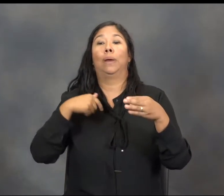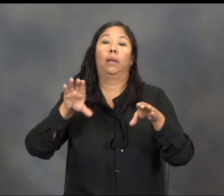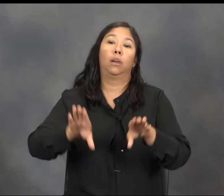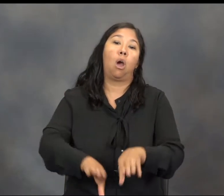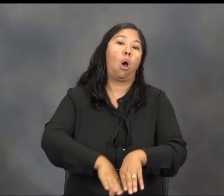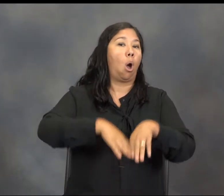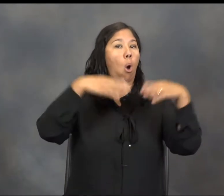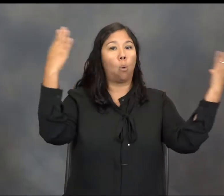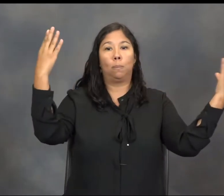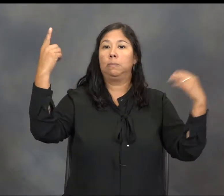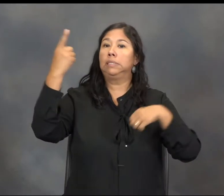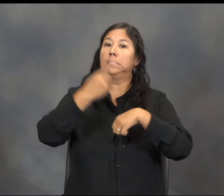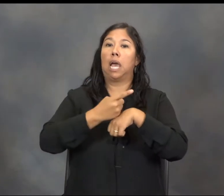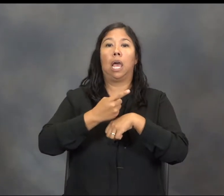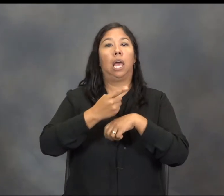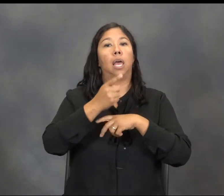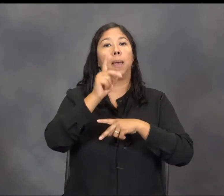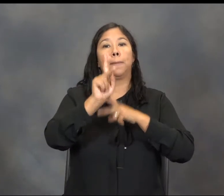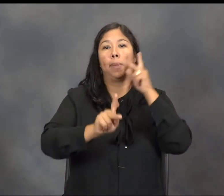People are going to be lined up outside of our door,